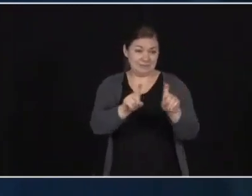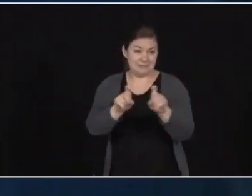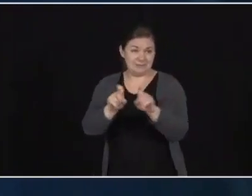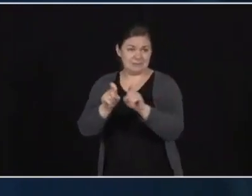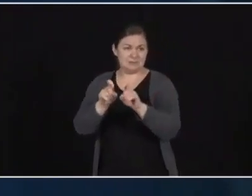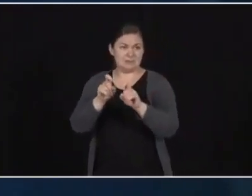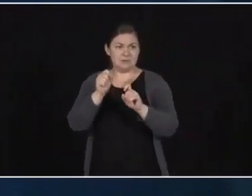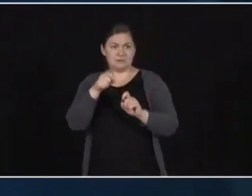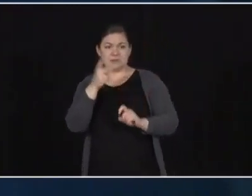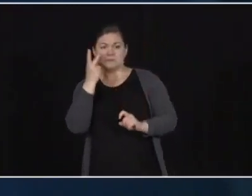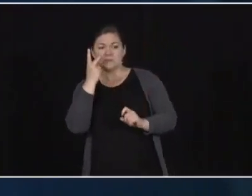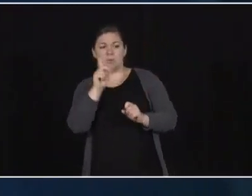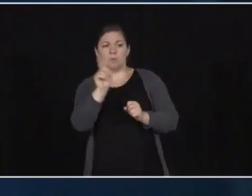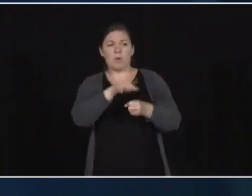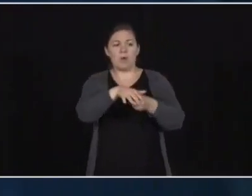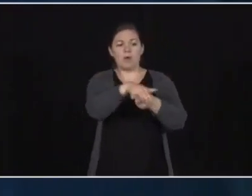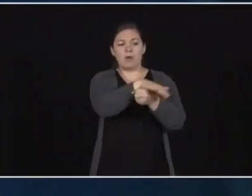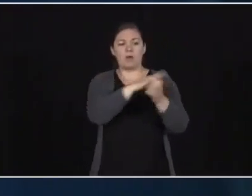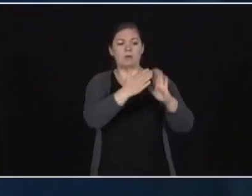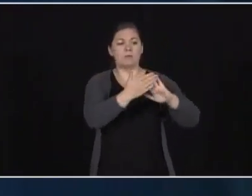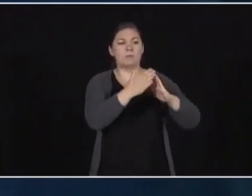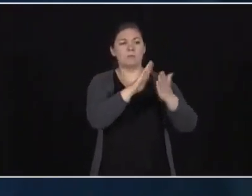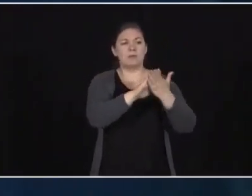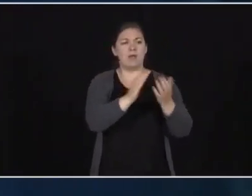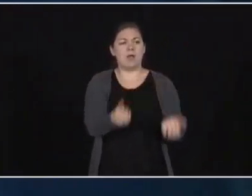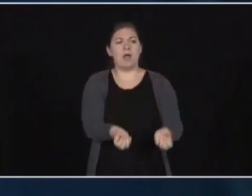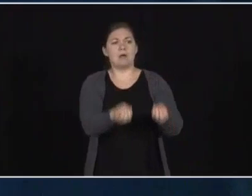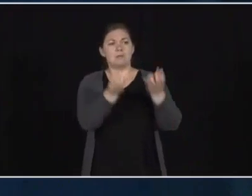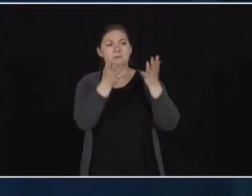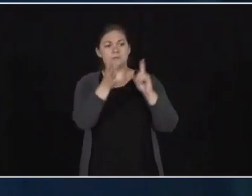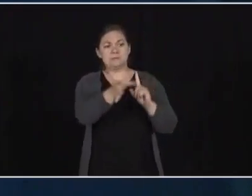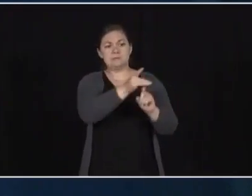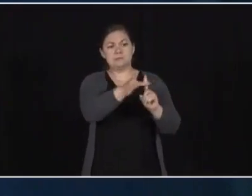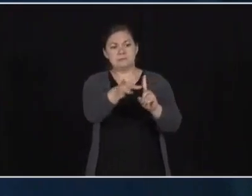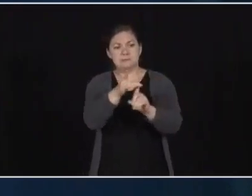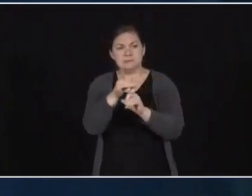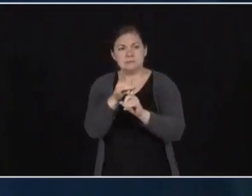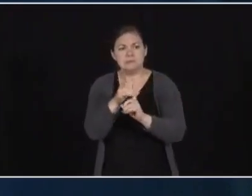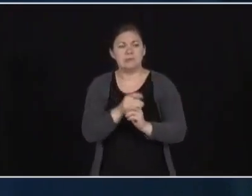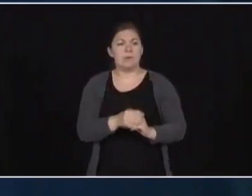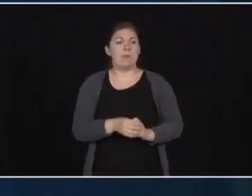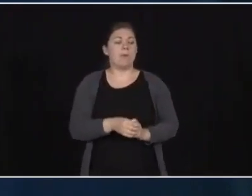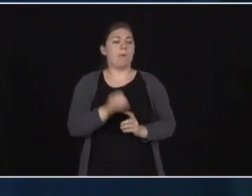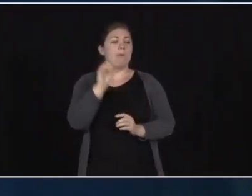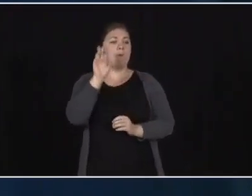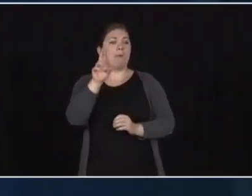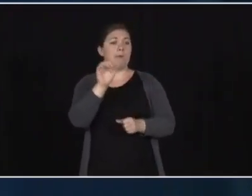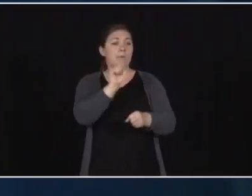to try and understand what it meant what might be present within a particular population, a particular setting or a particular community and